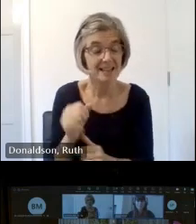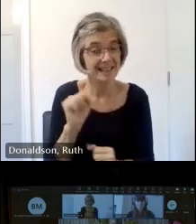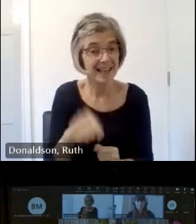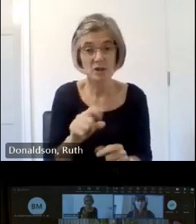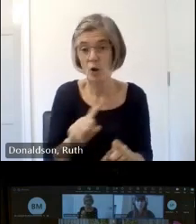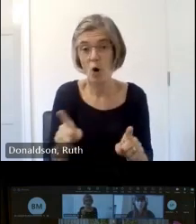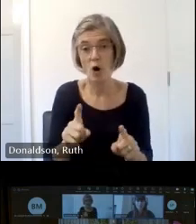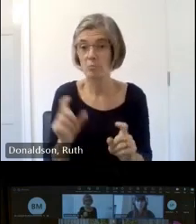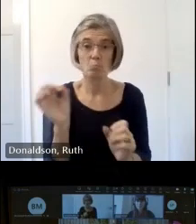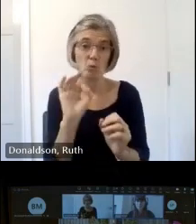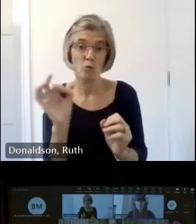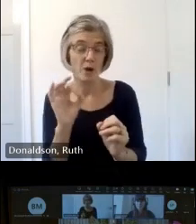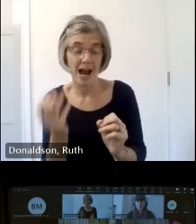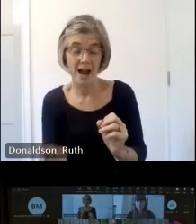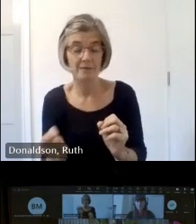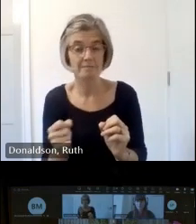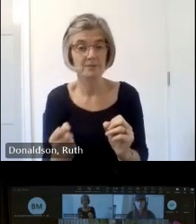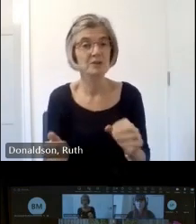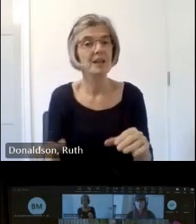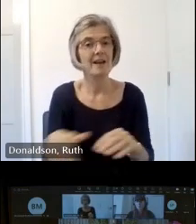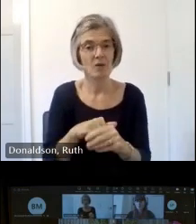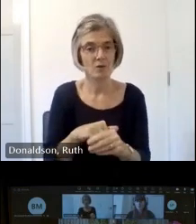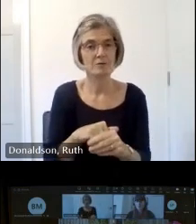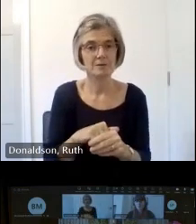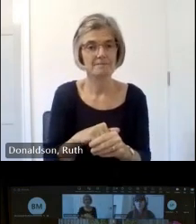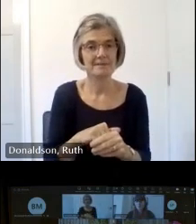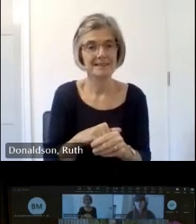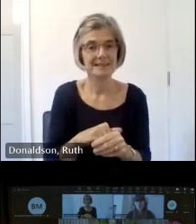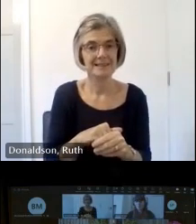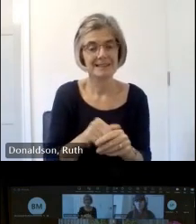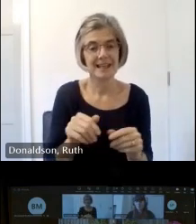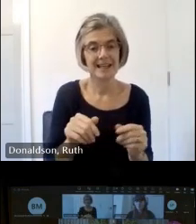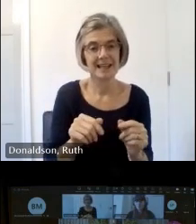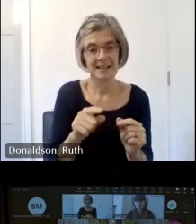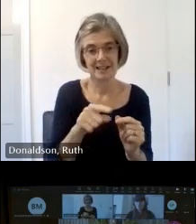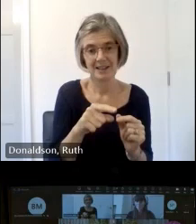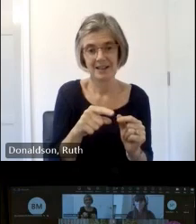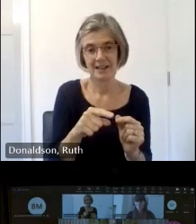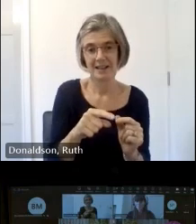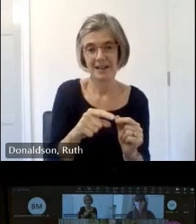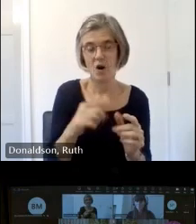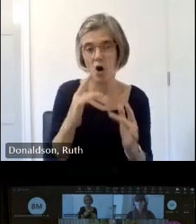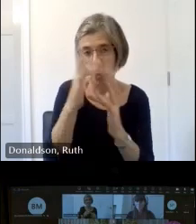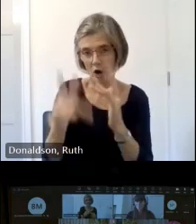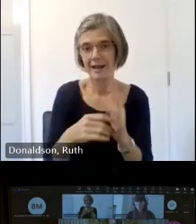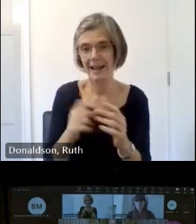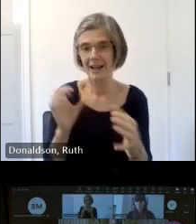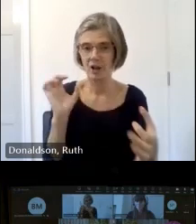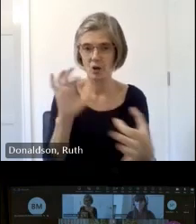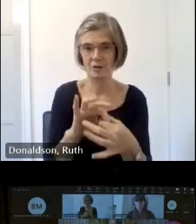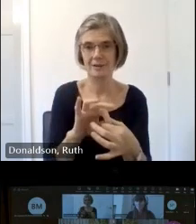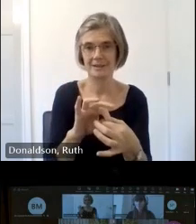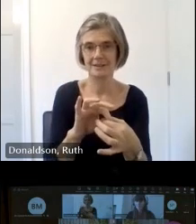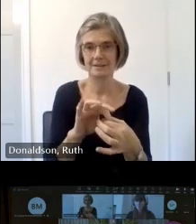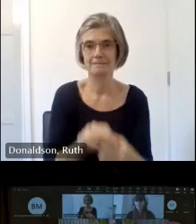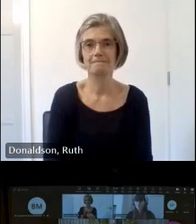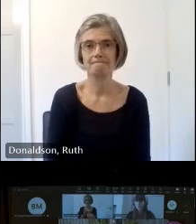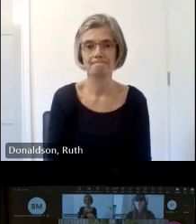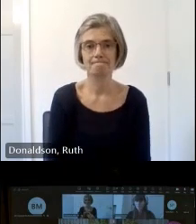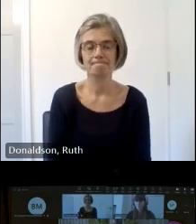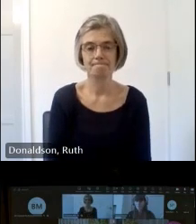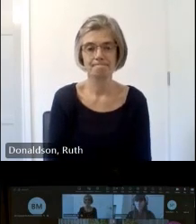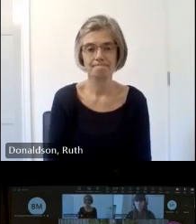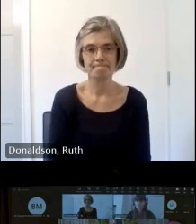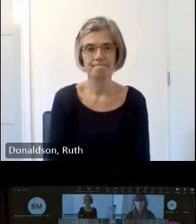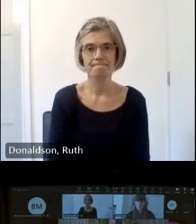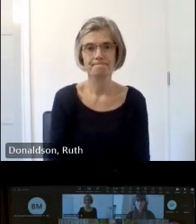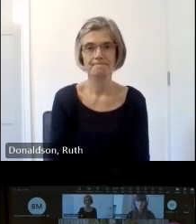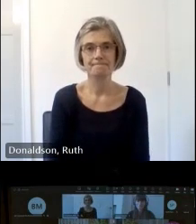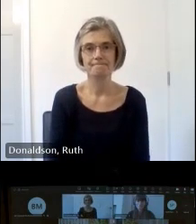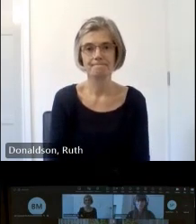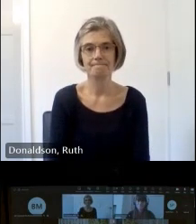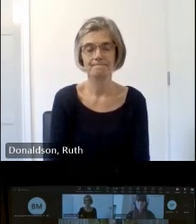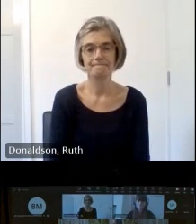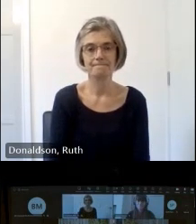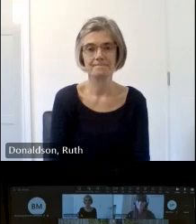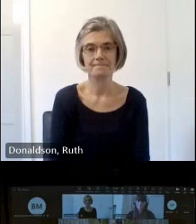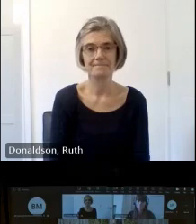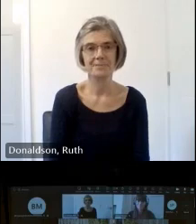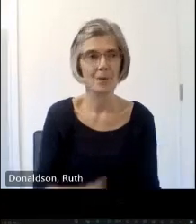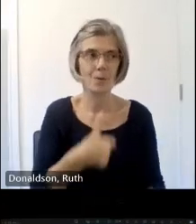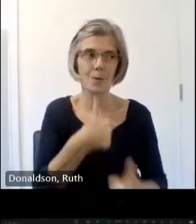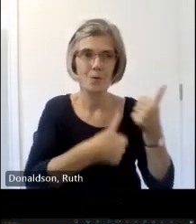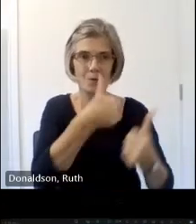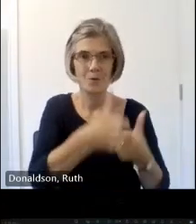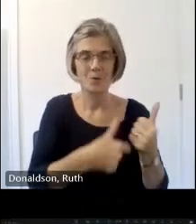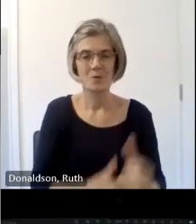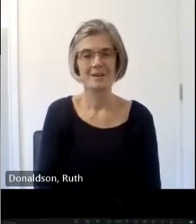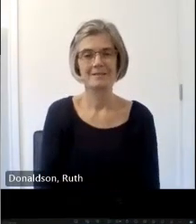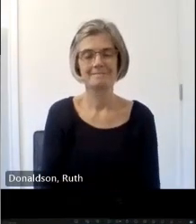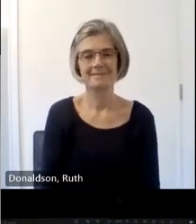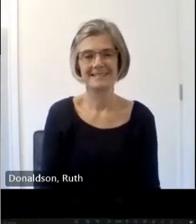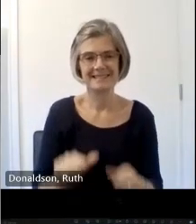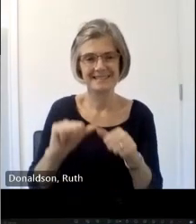comom well done well done well done um right who's what's what's next I'm not taking anything for